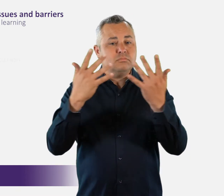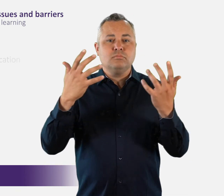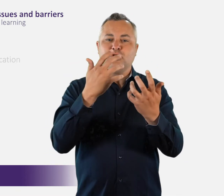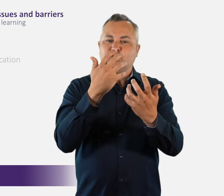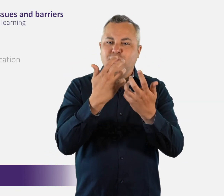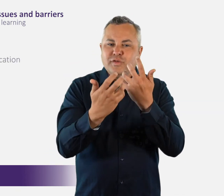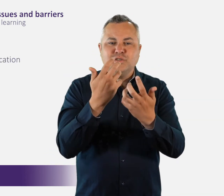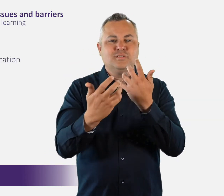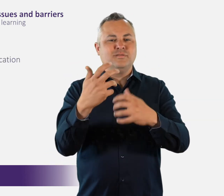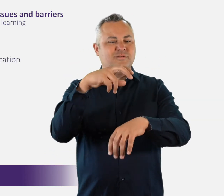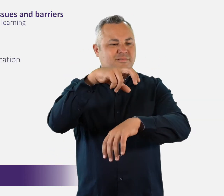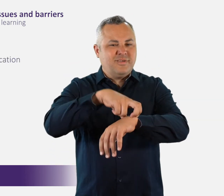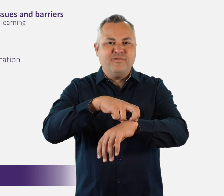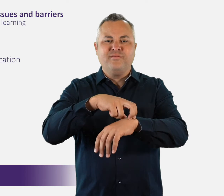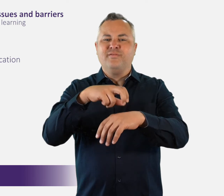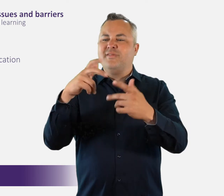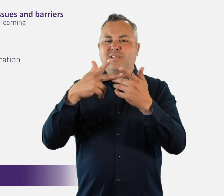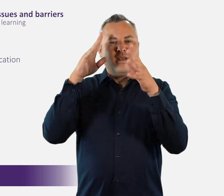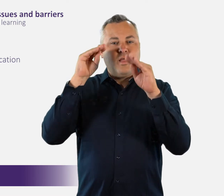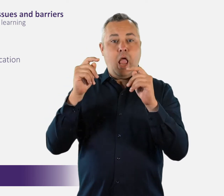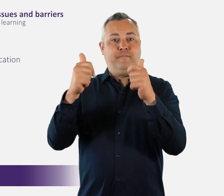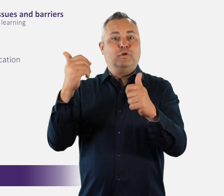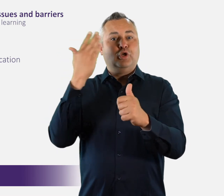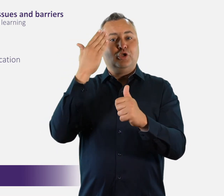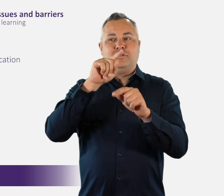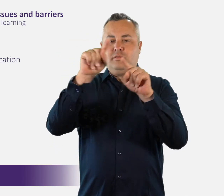The ‘inherent requirements’ of many university courses, technical, vocational -